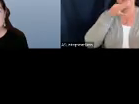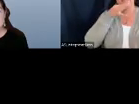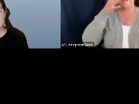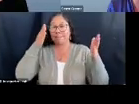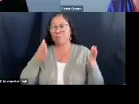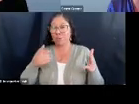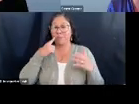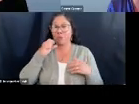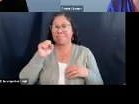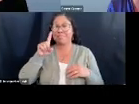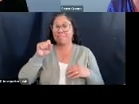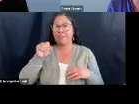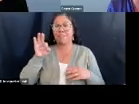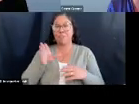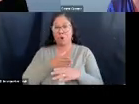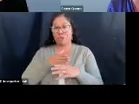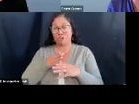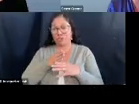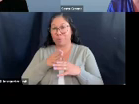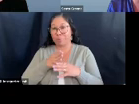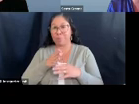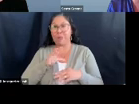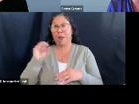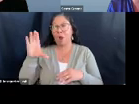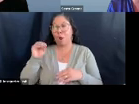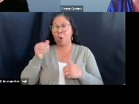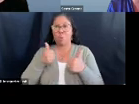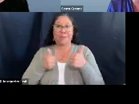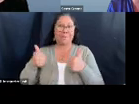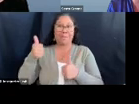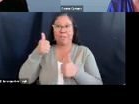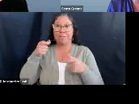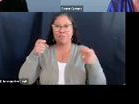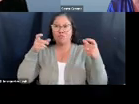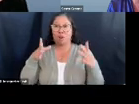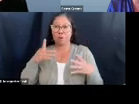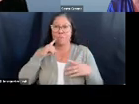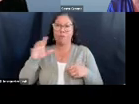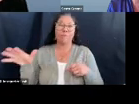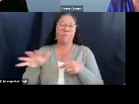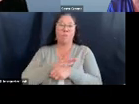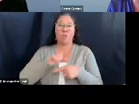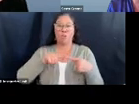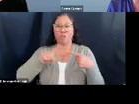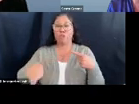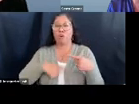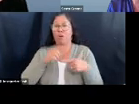the seeds of partnership and the co-executive director of full circle consulting systems inc.